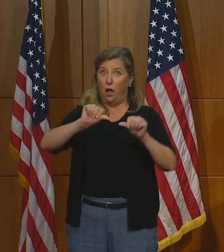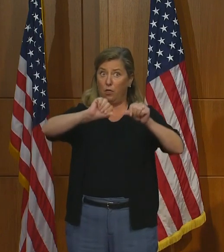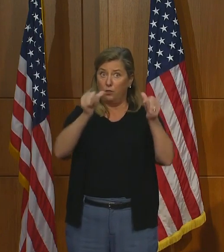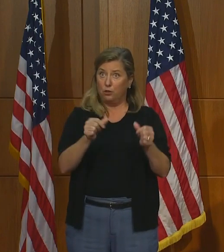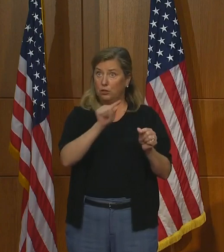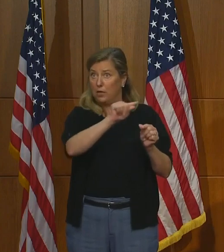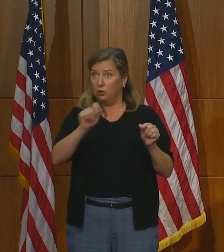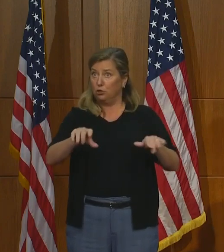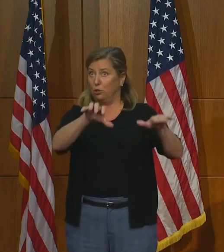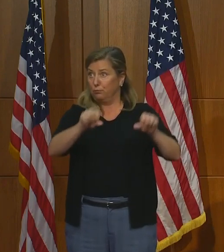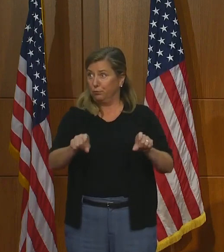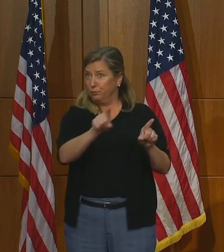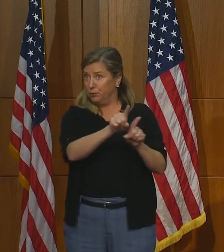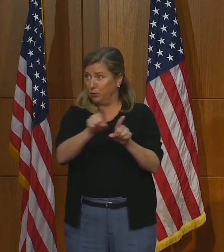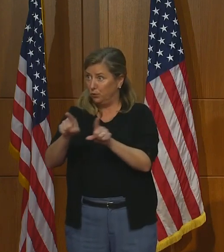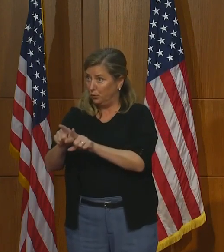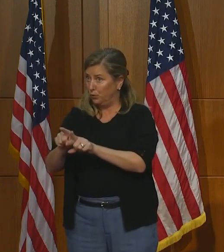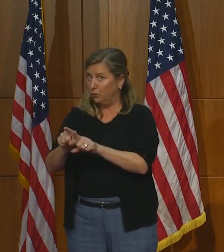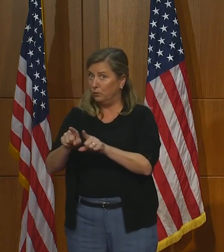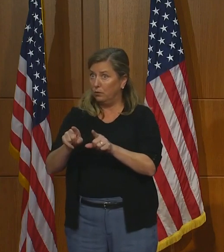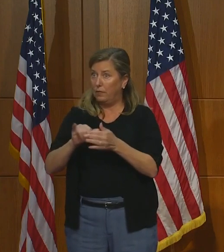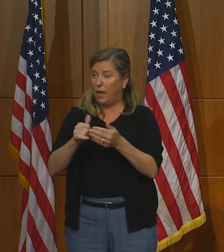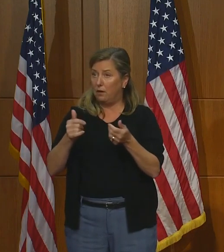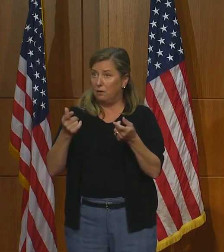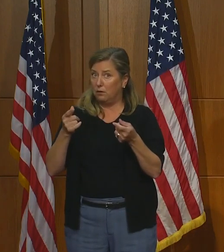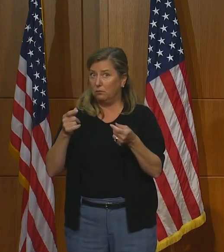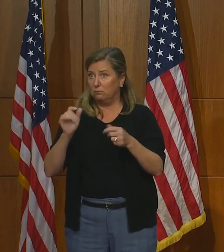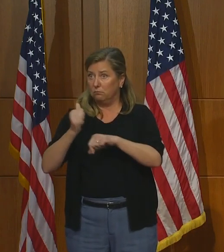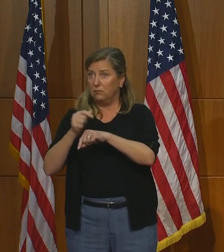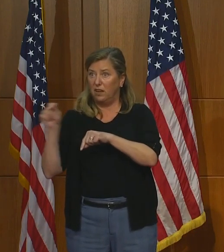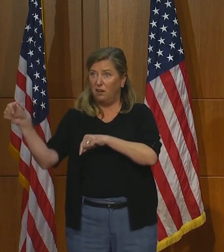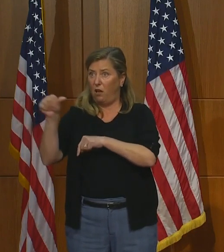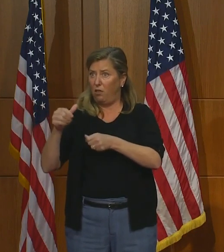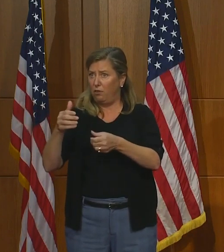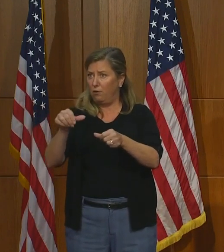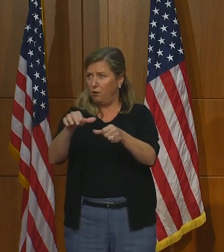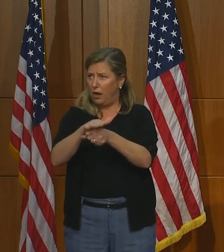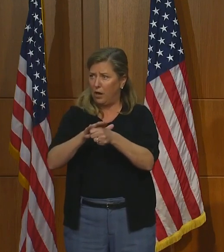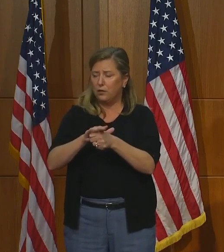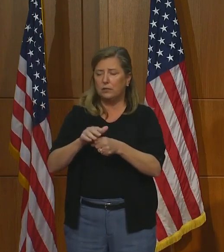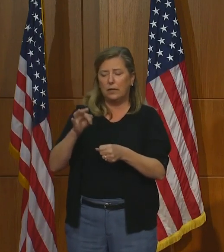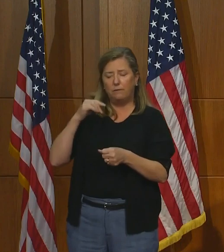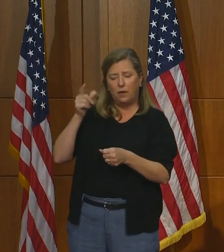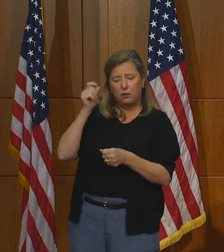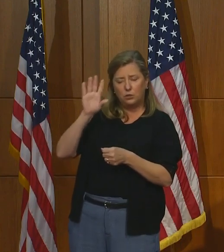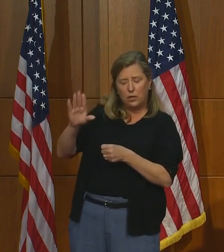BELIEVE IF I IT'S QUITE IS IT IS IT MY BELIEF THAT THE OTHER STATUE SHOULD BE REMOVED- IN IN